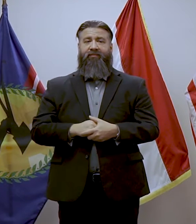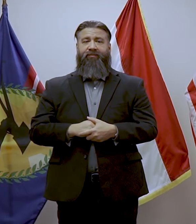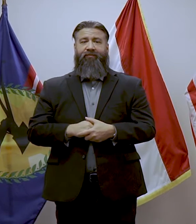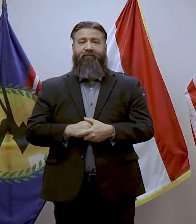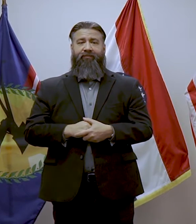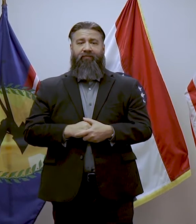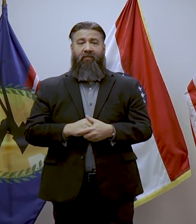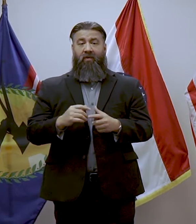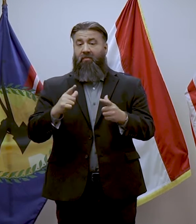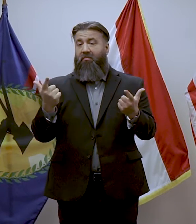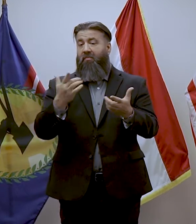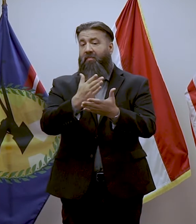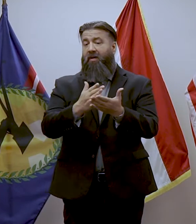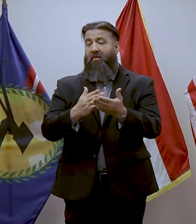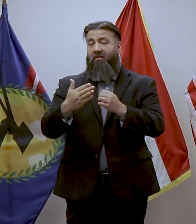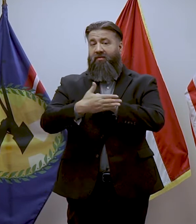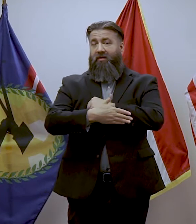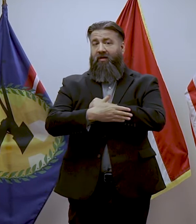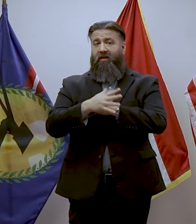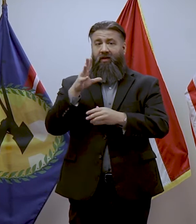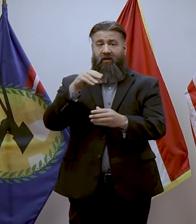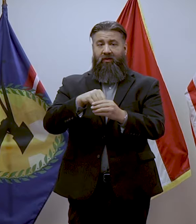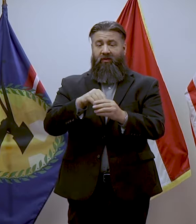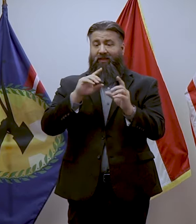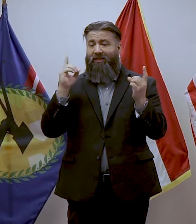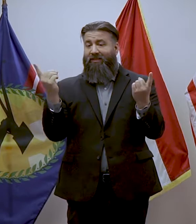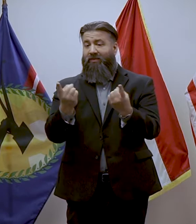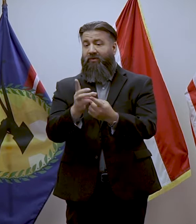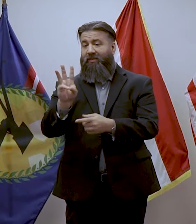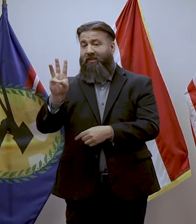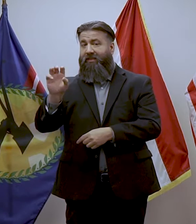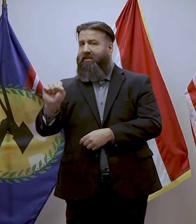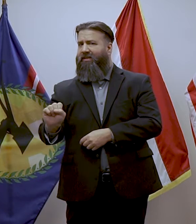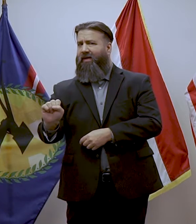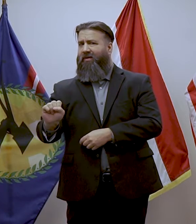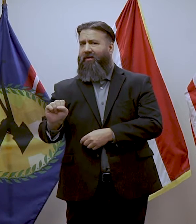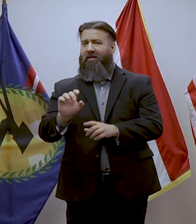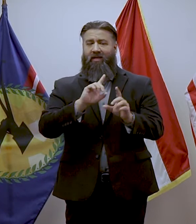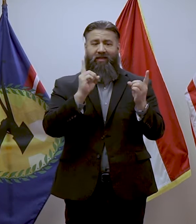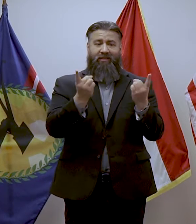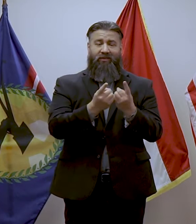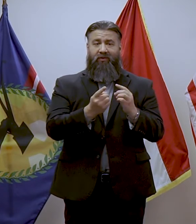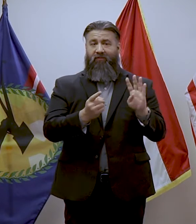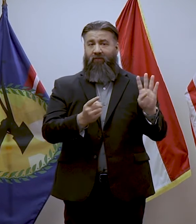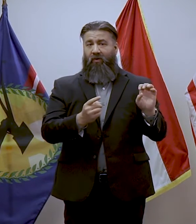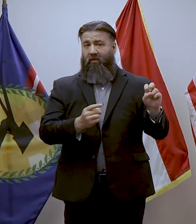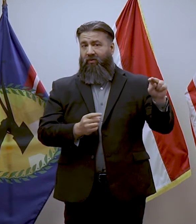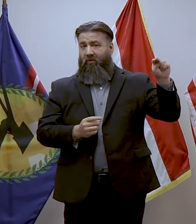Large portions of our county, including District six in the South and District four in the north, are unincorporated,